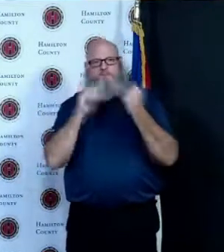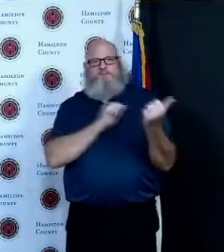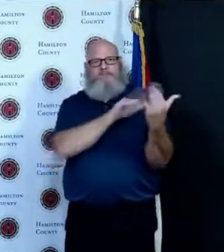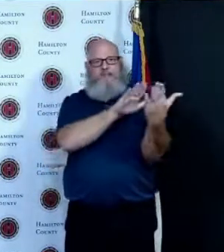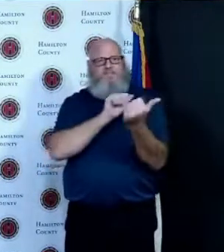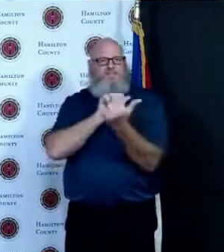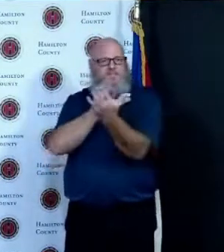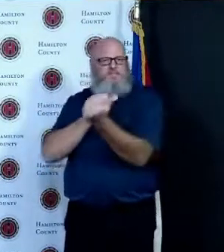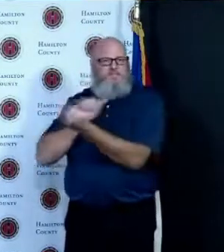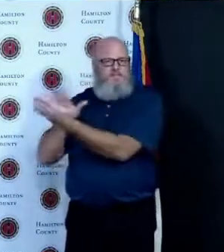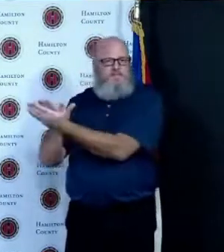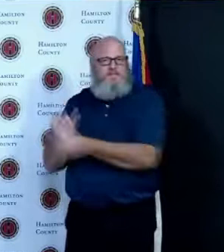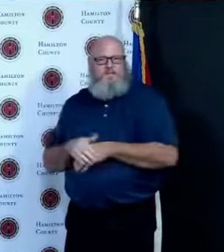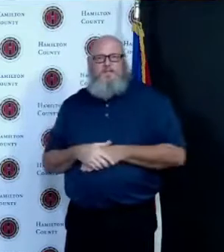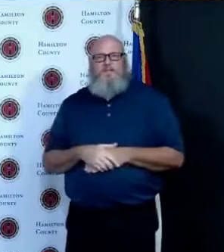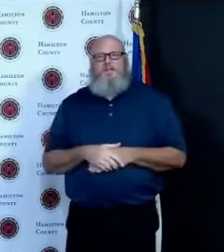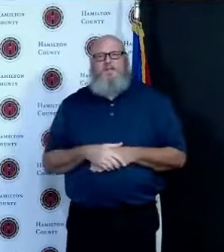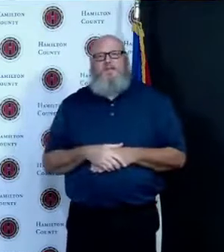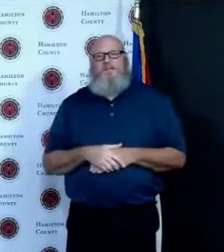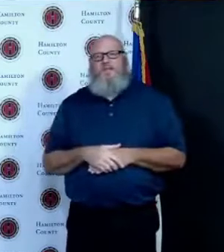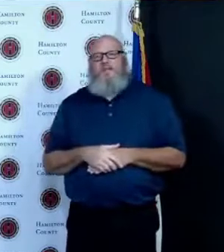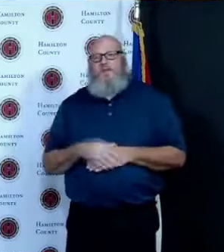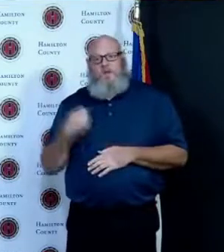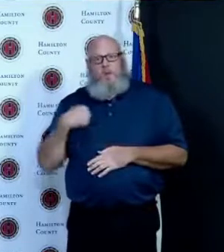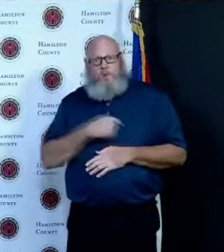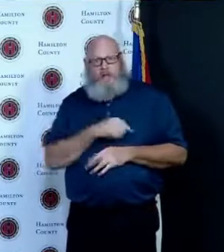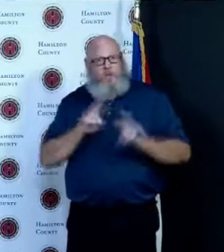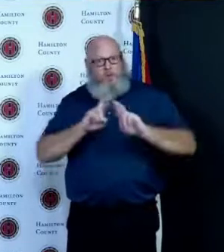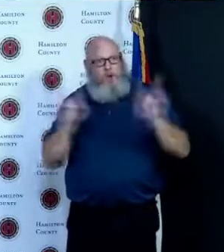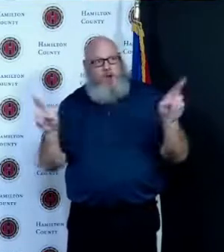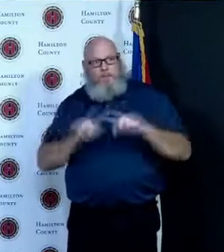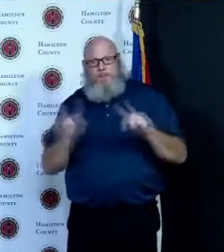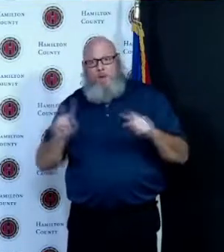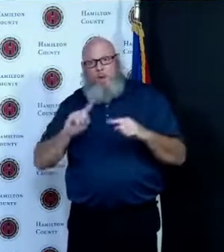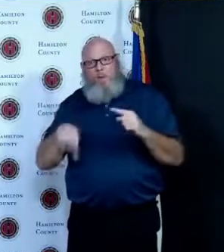are going to be made available week to week so and that and that does create some confusion in